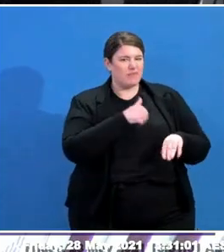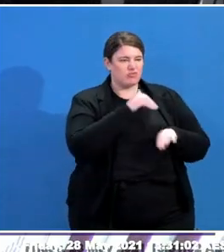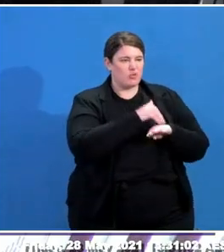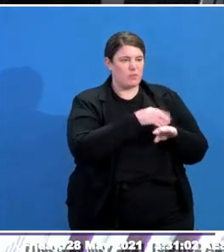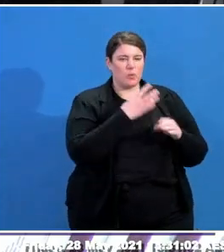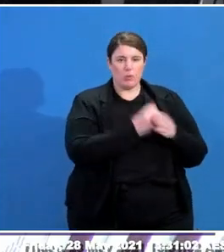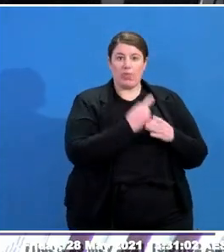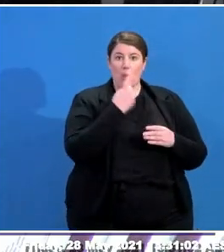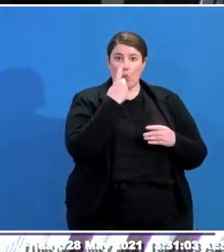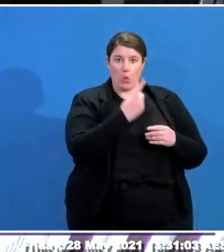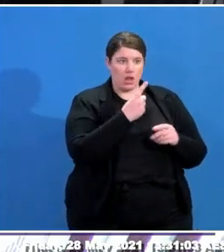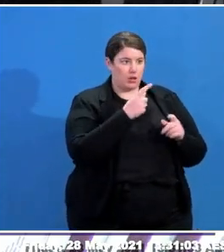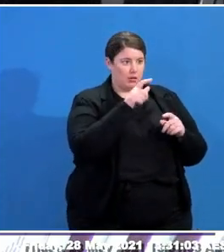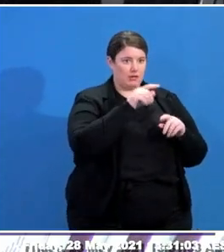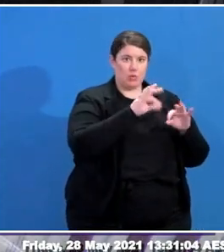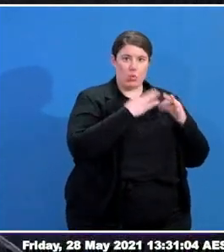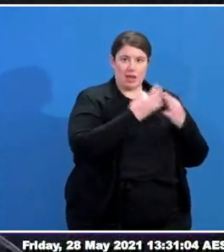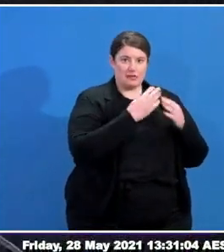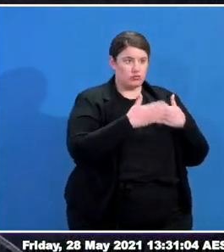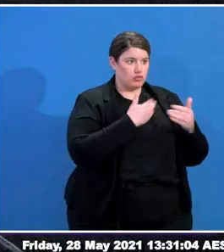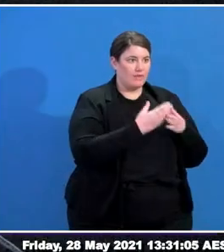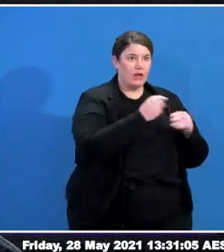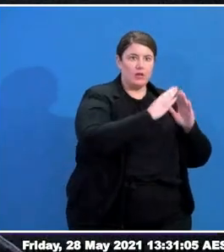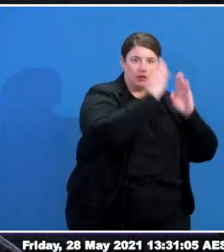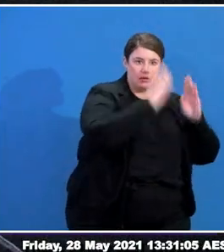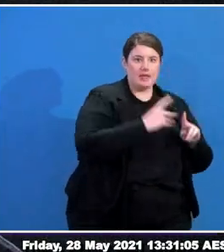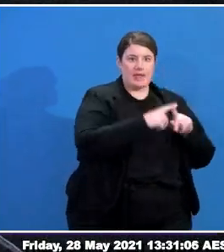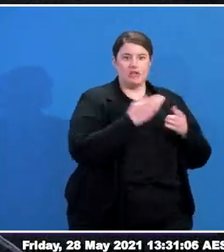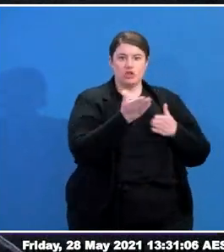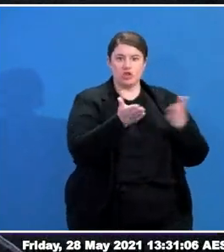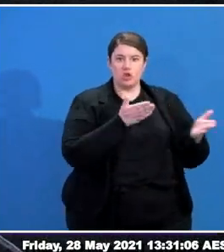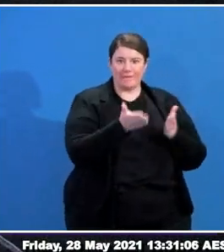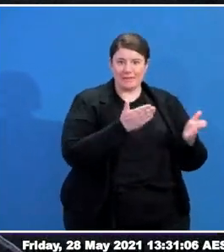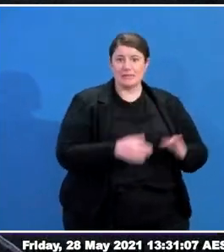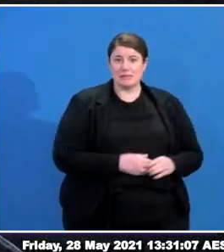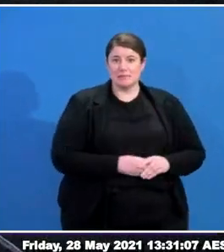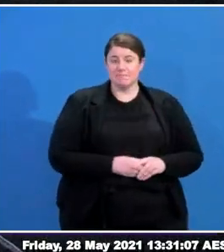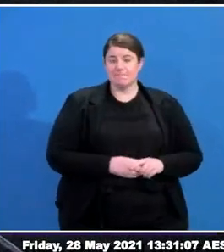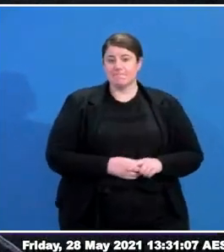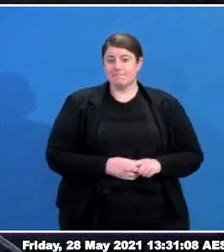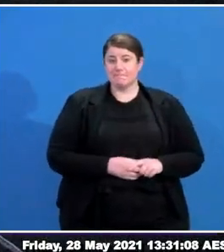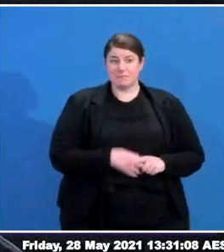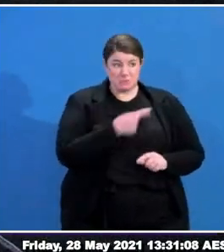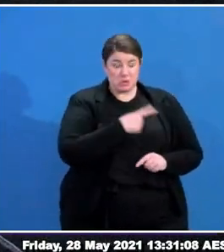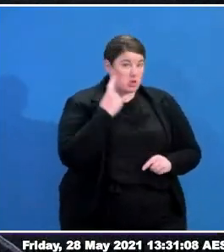Has that been an issue your agency has dealt with? MR McNAUGHTON: No, in fact we've seen some examples, and I think this goes to